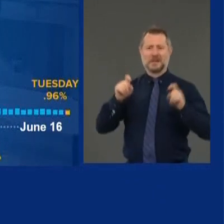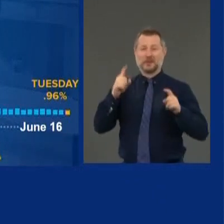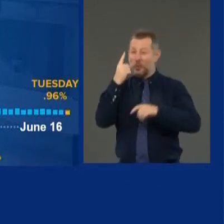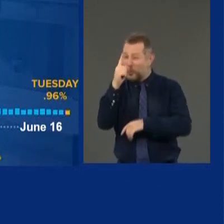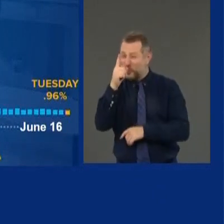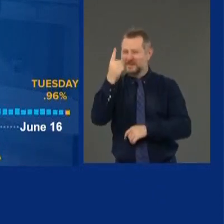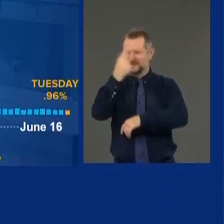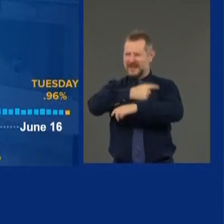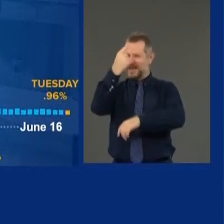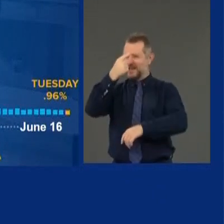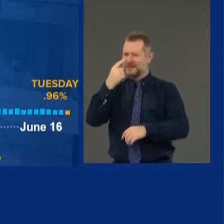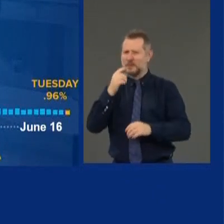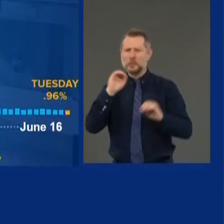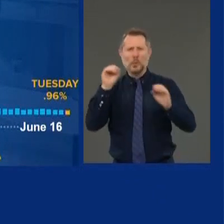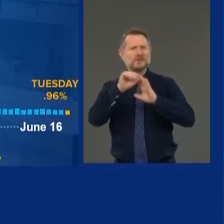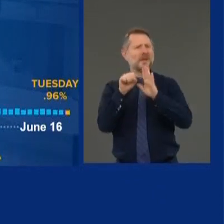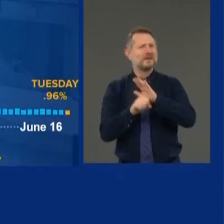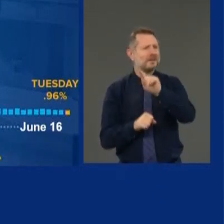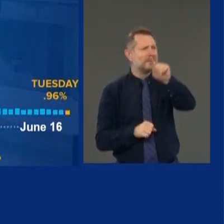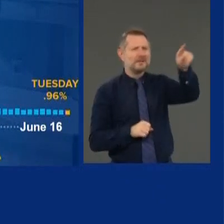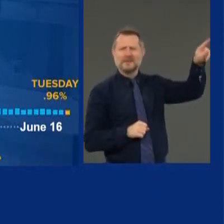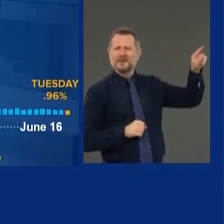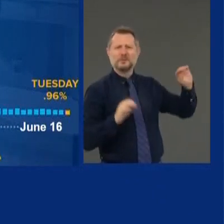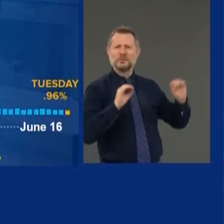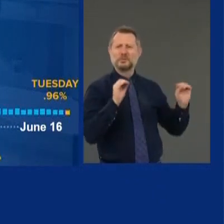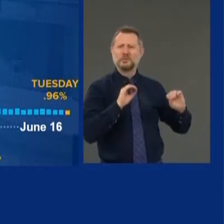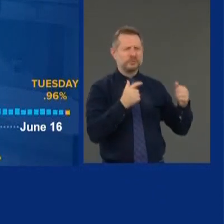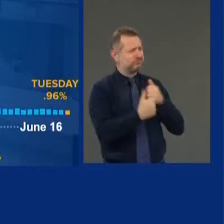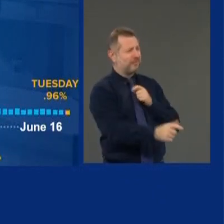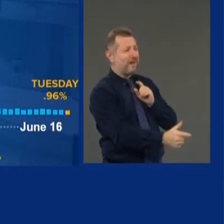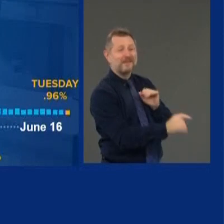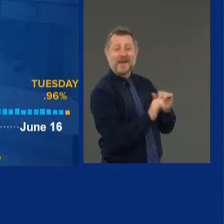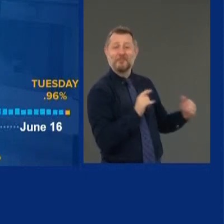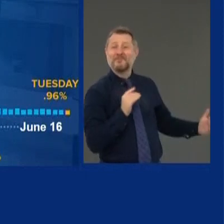60,000 TESTS IN ONE DAY.